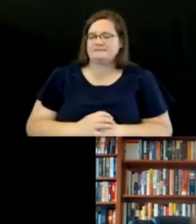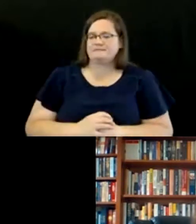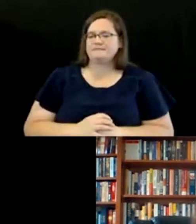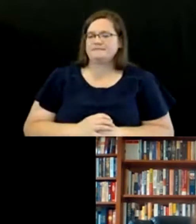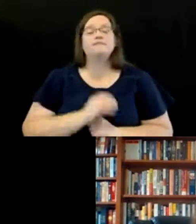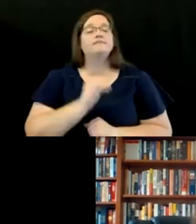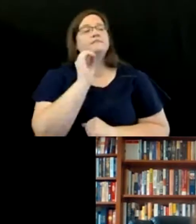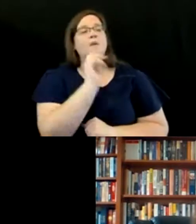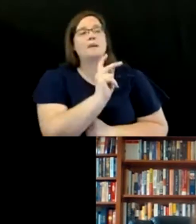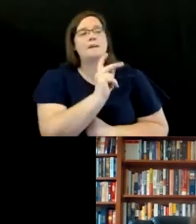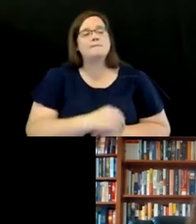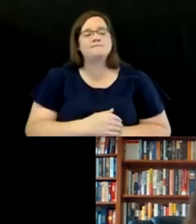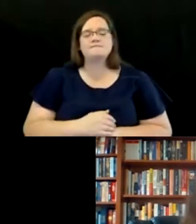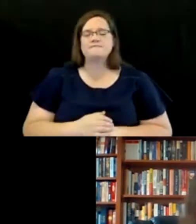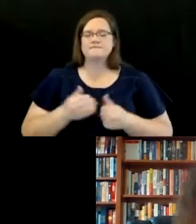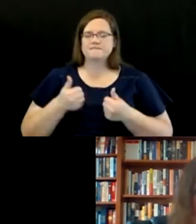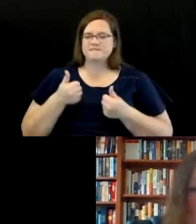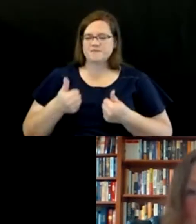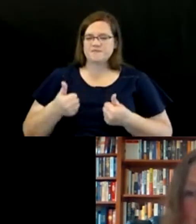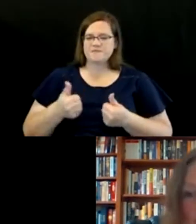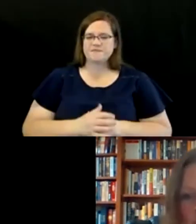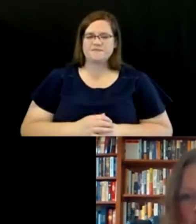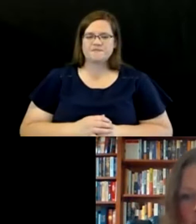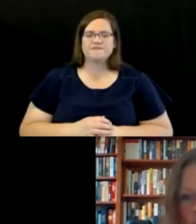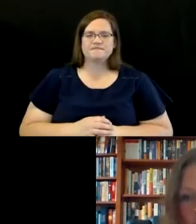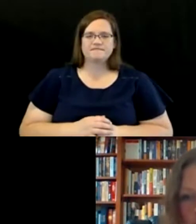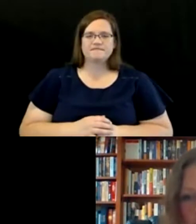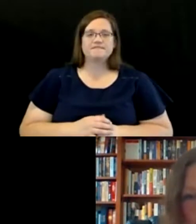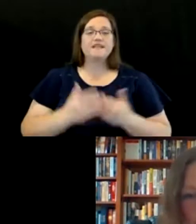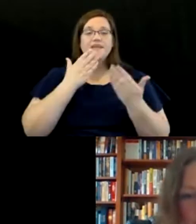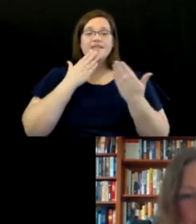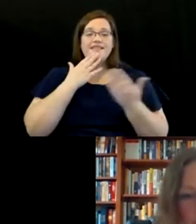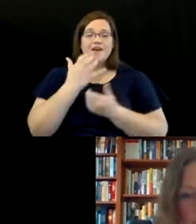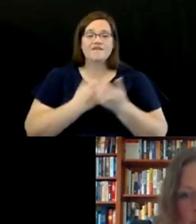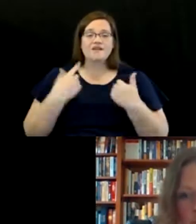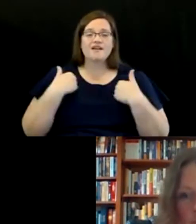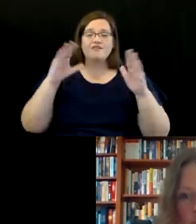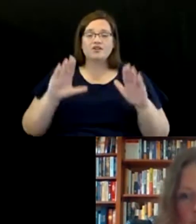Sarah: Cool. All right. Well, thanks, everybody. Have a great afternoon.